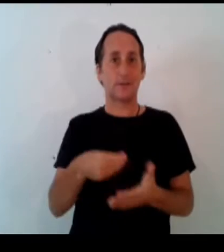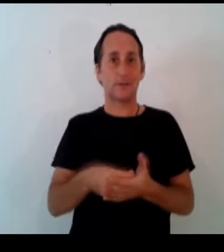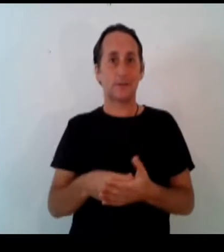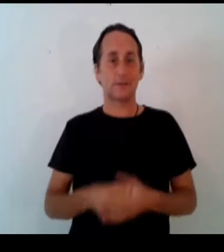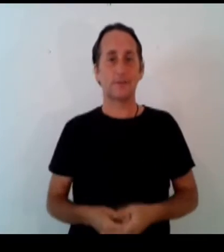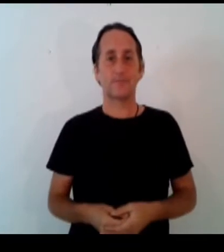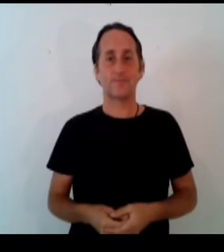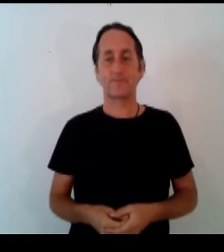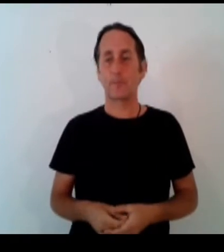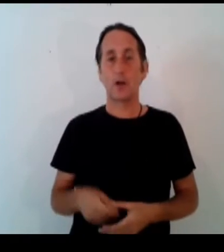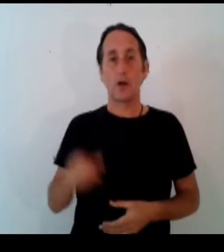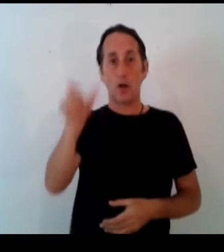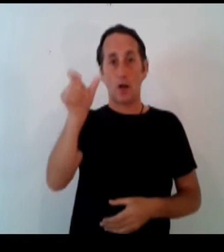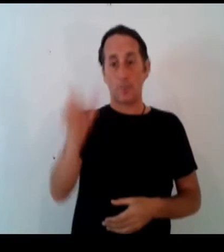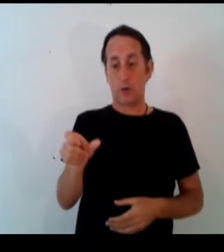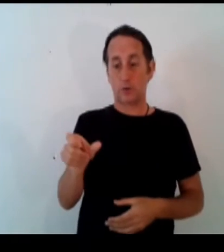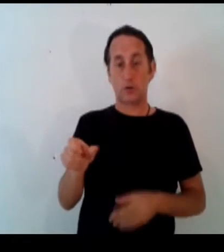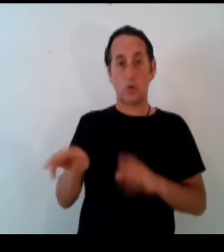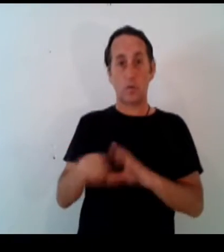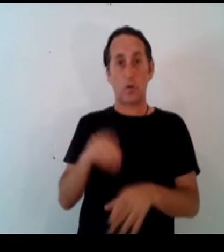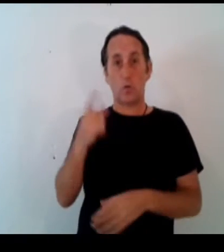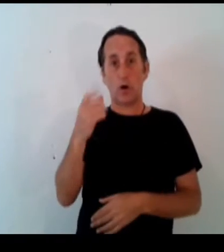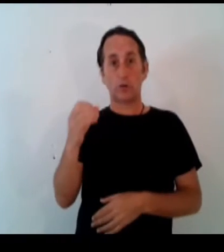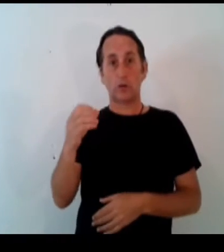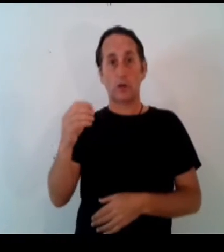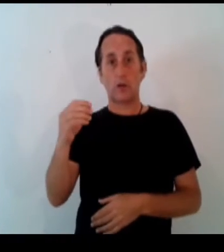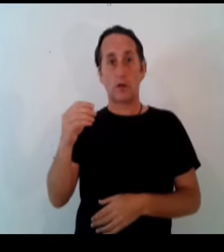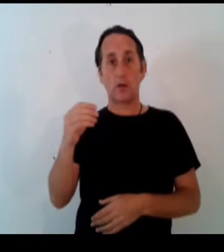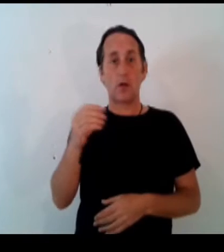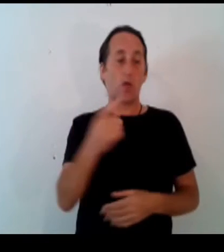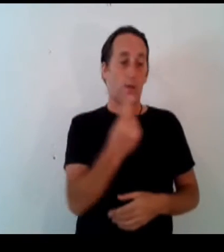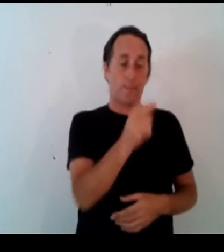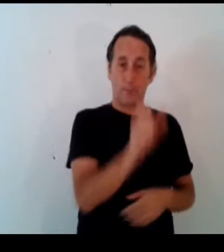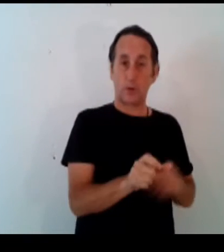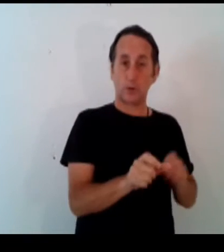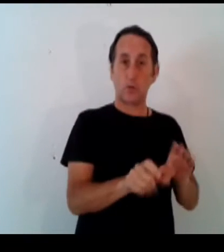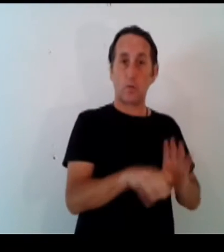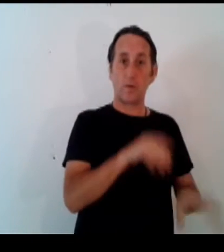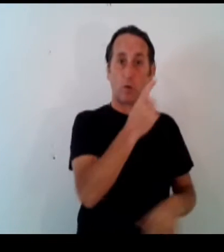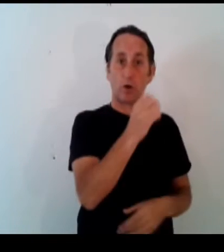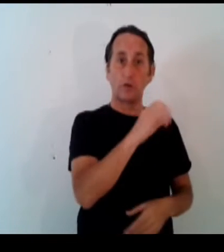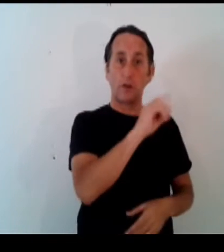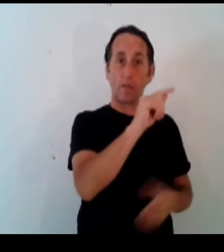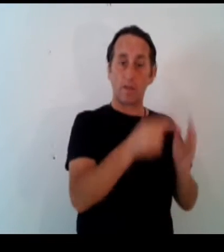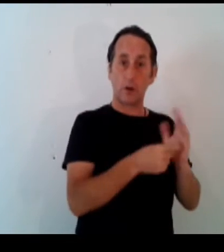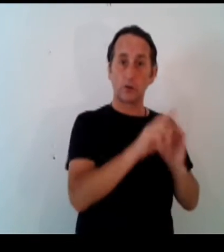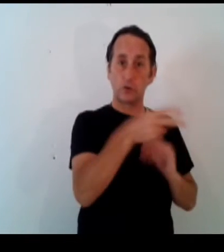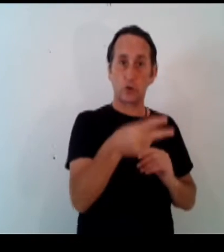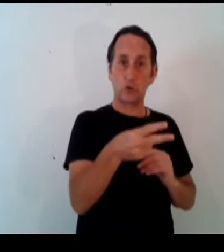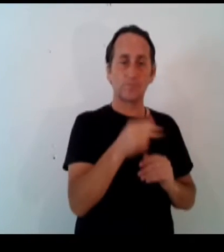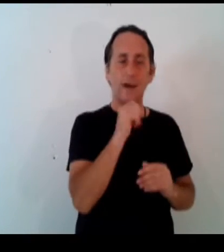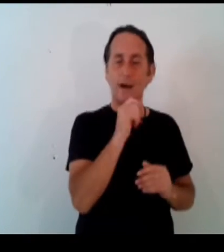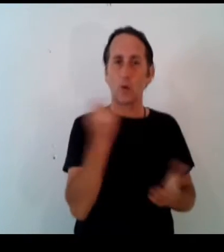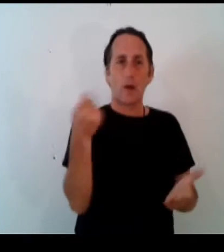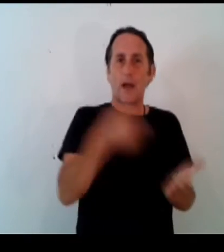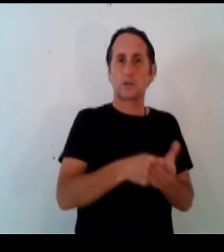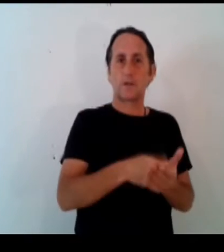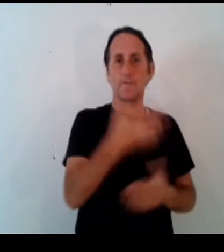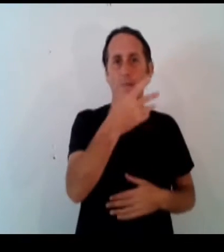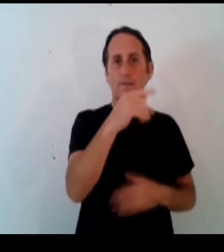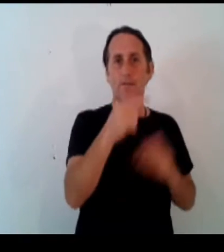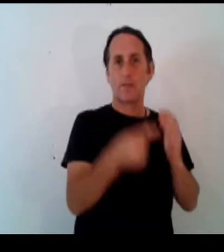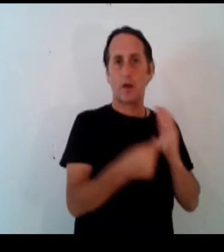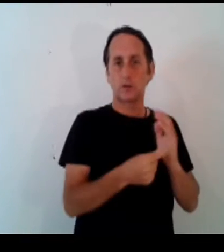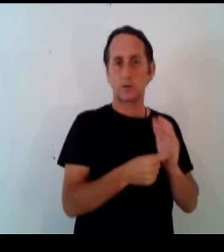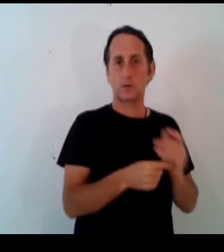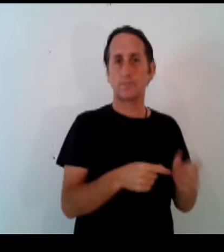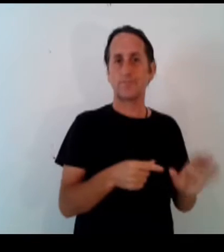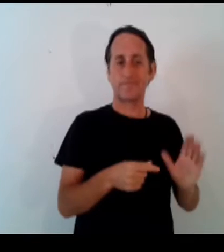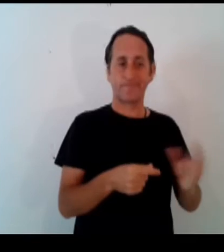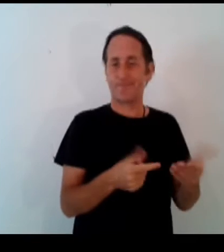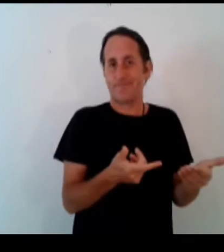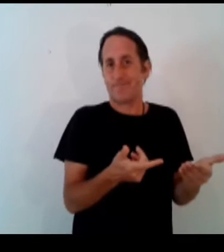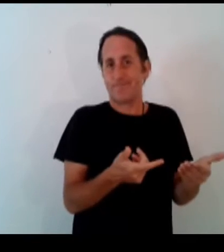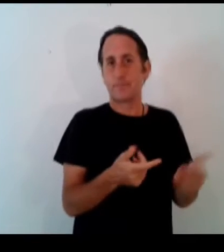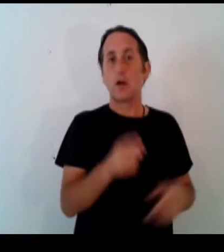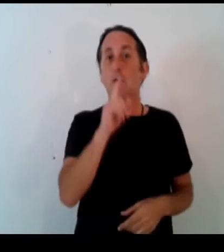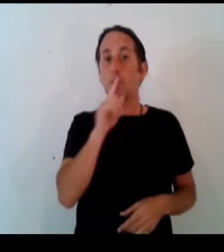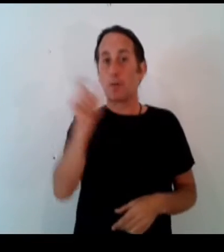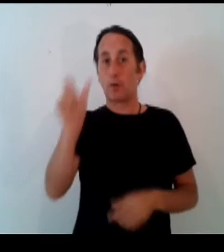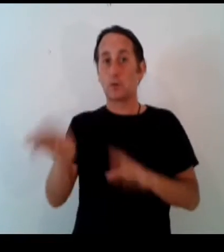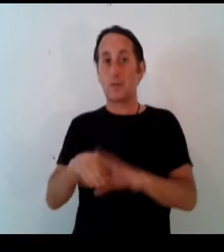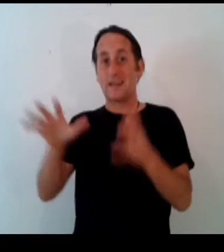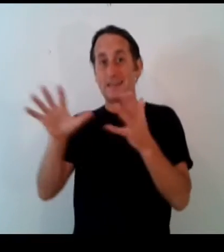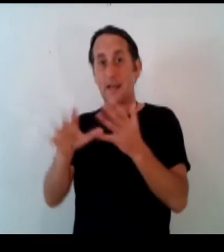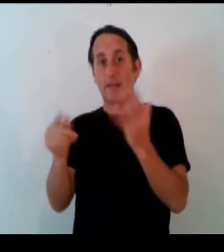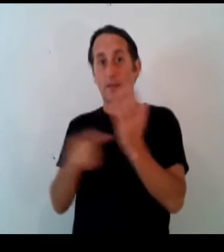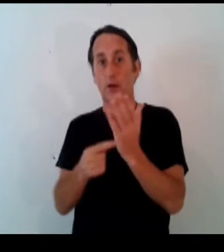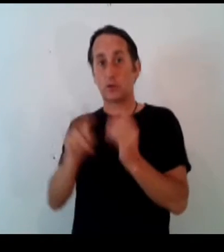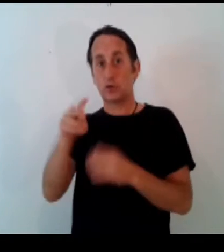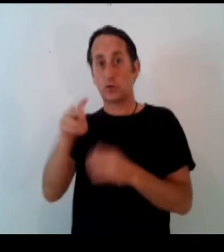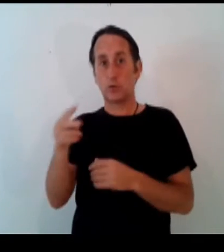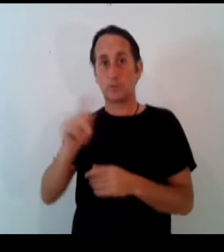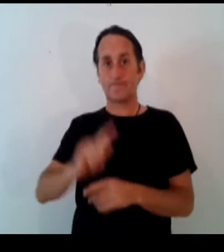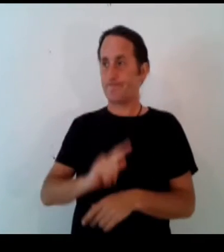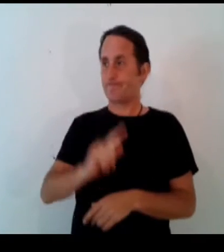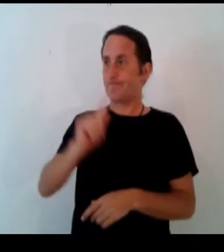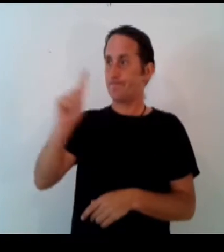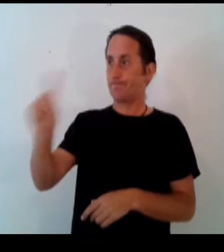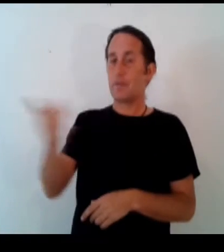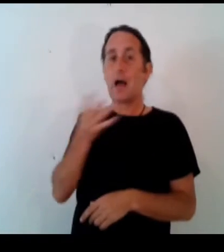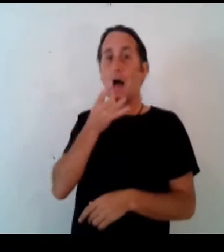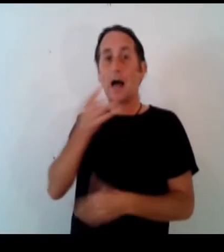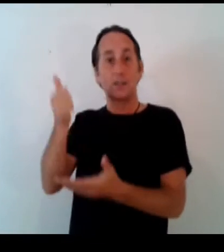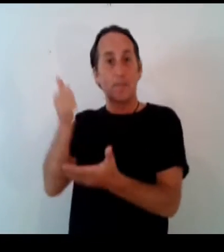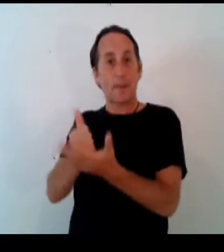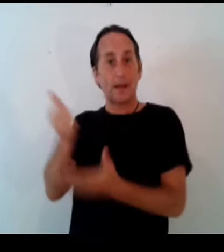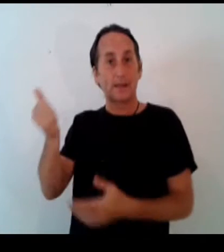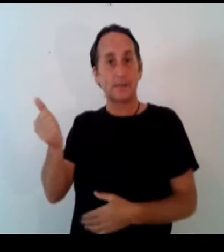So the person with the €100,000 hasn't got the extra €5,000 to go up to €105,000 but the person who has €10,000 goes to the bank